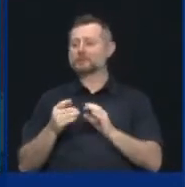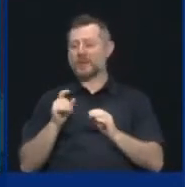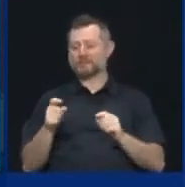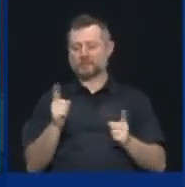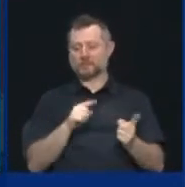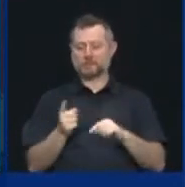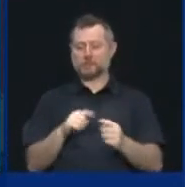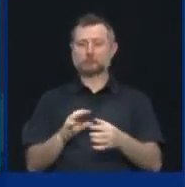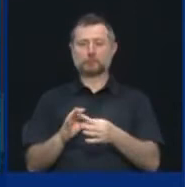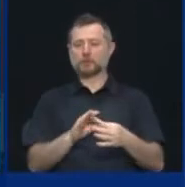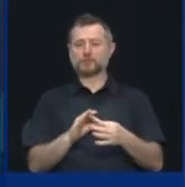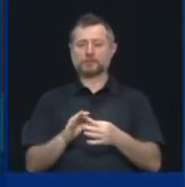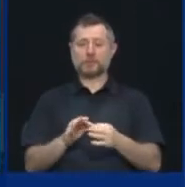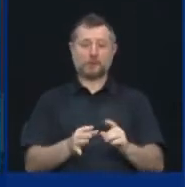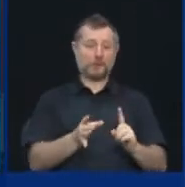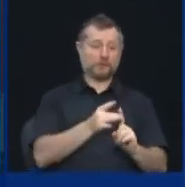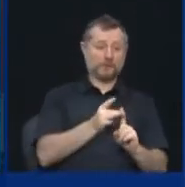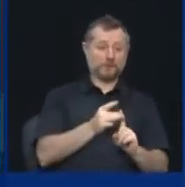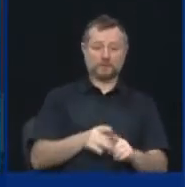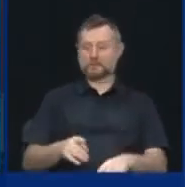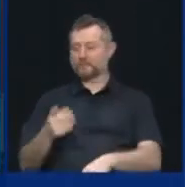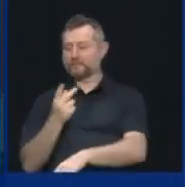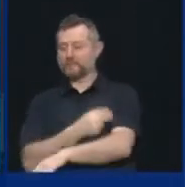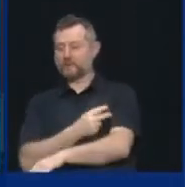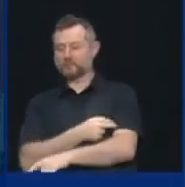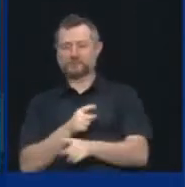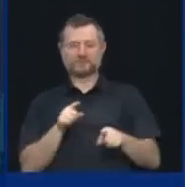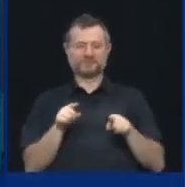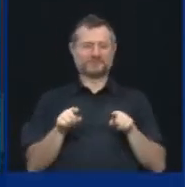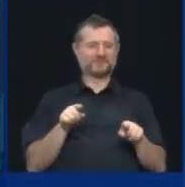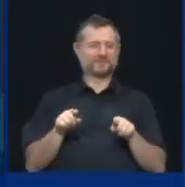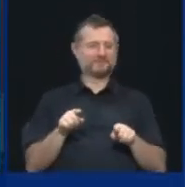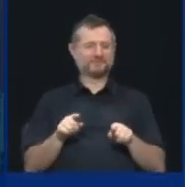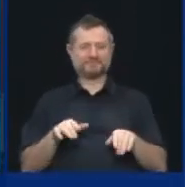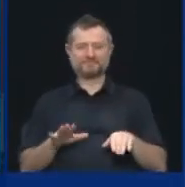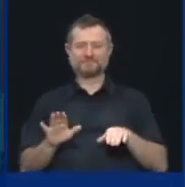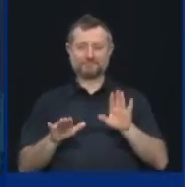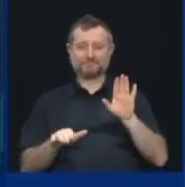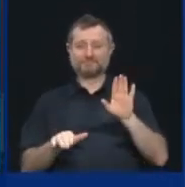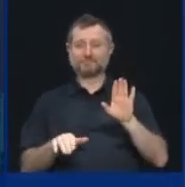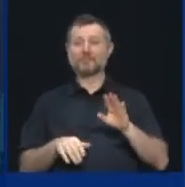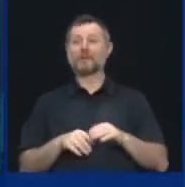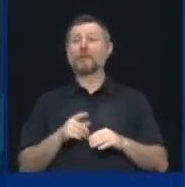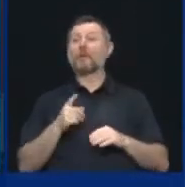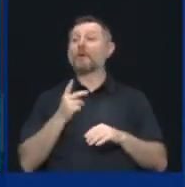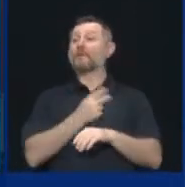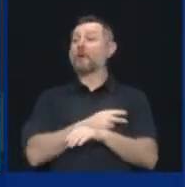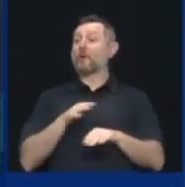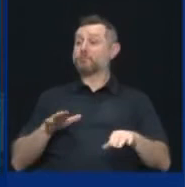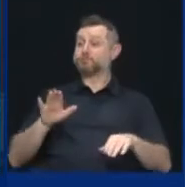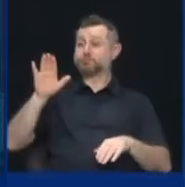GOING UP. THE TWO ARE LINKED. THEY ARE OPPOSITE CURVES.